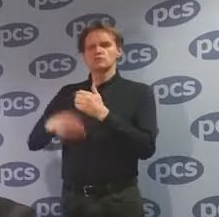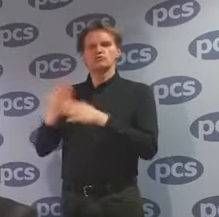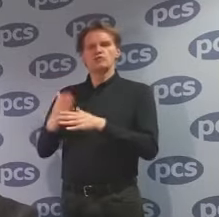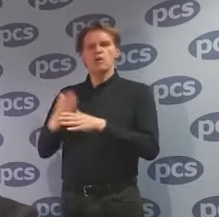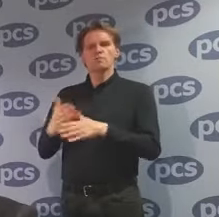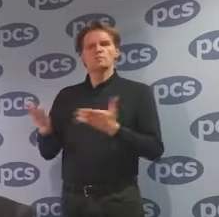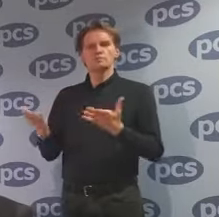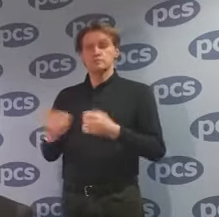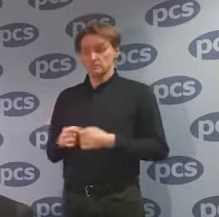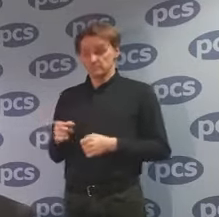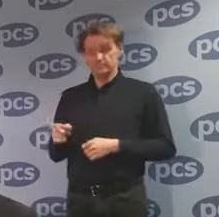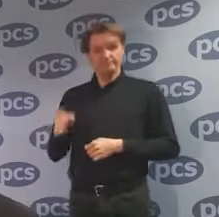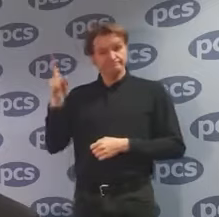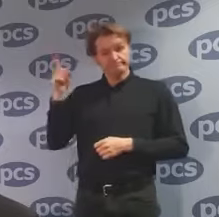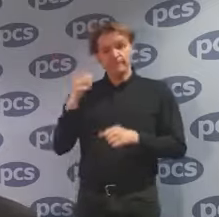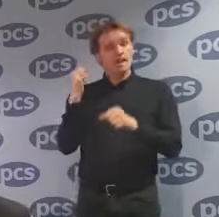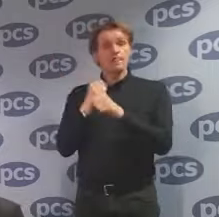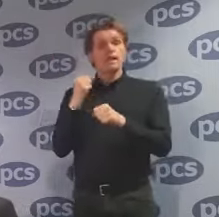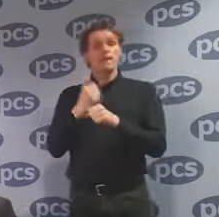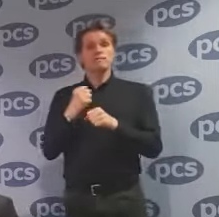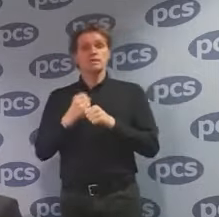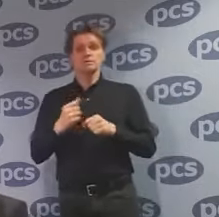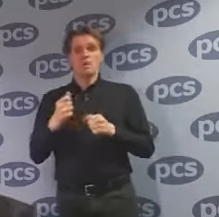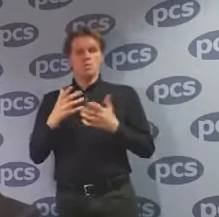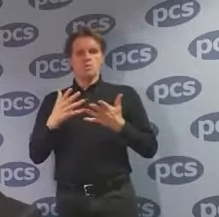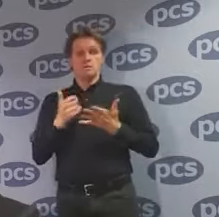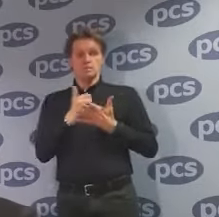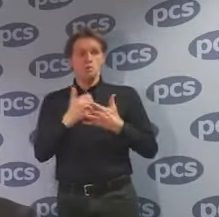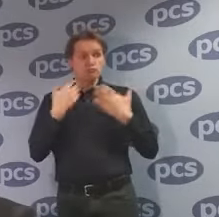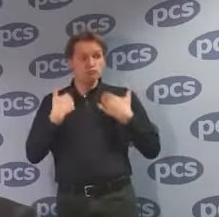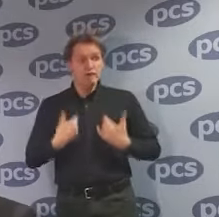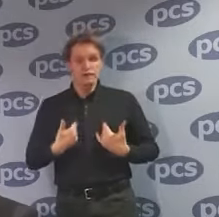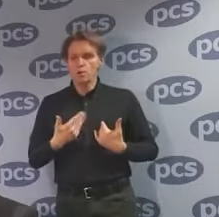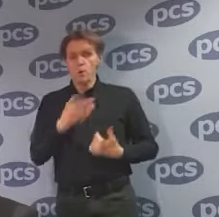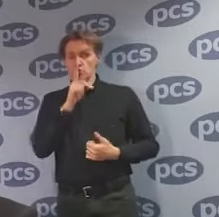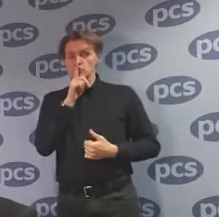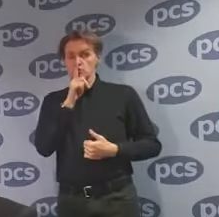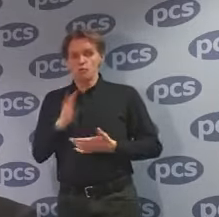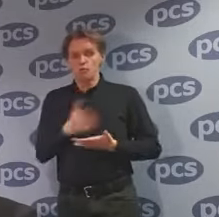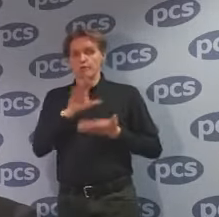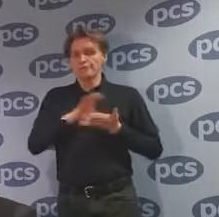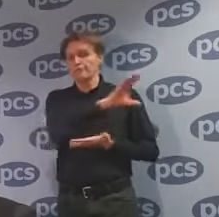other way when rich people and corporations are spiriting away their money